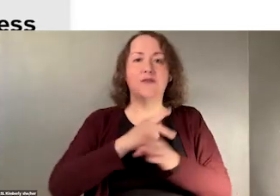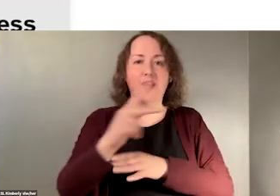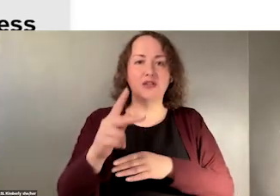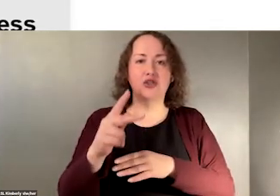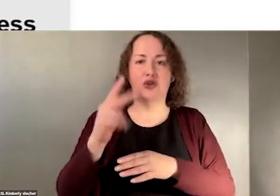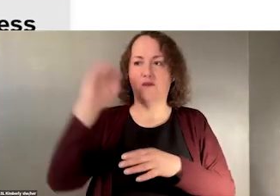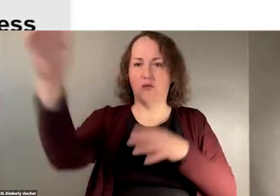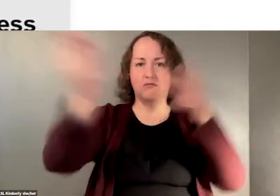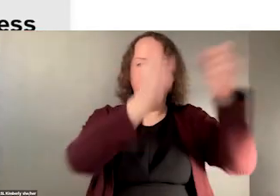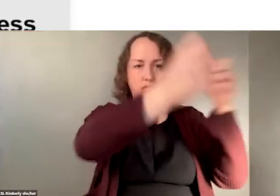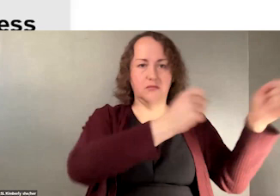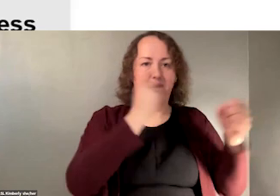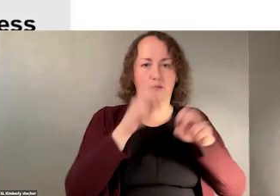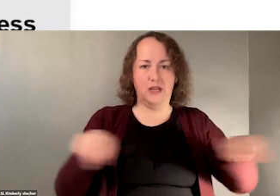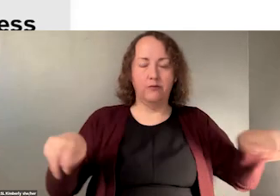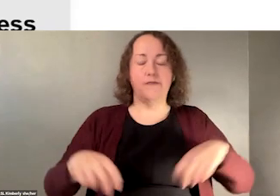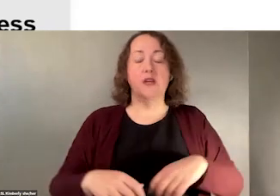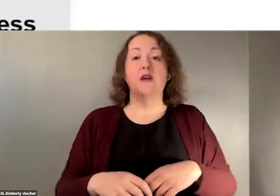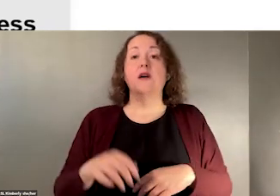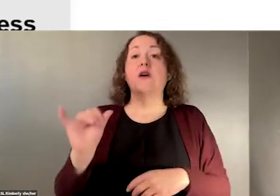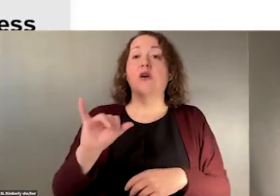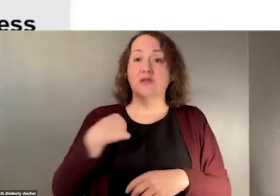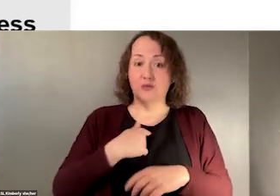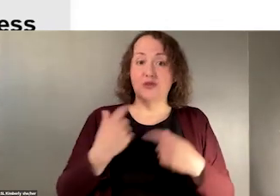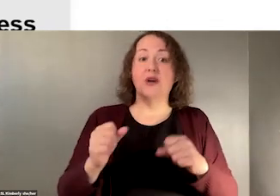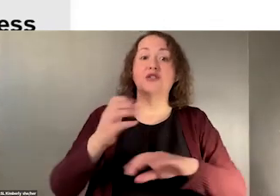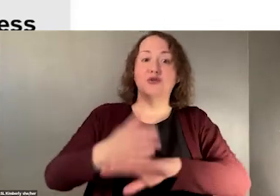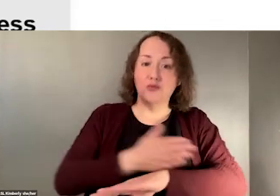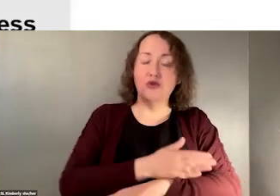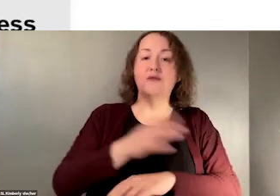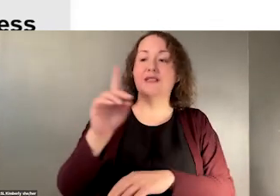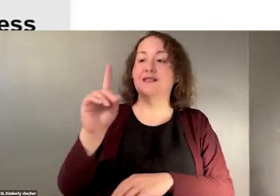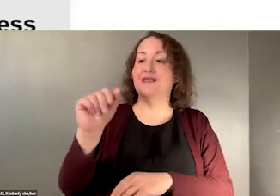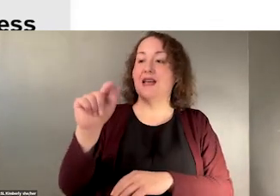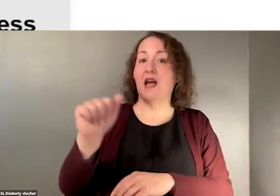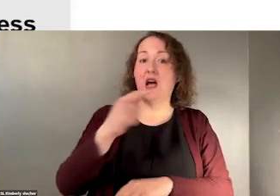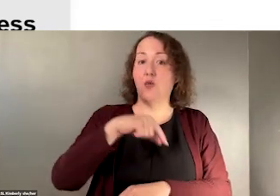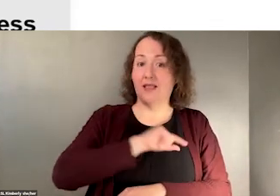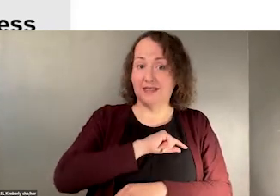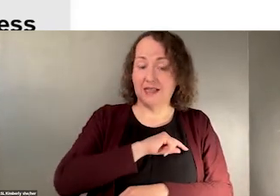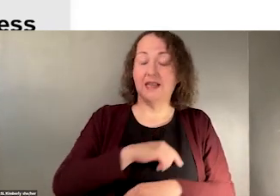We're also working to improve data quality, and we're working to improve analytics and reporting.